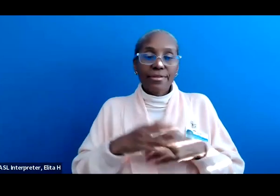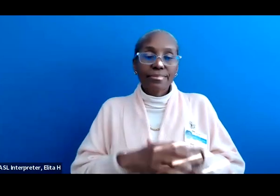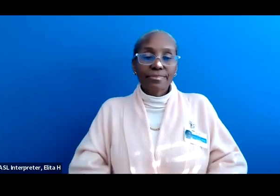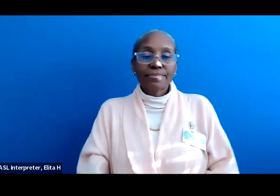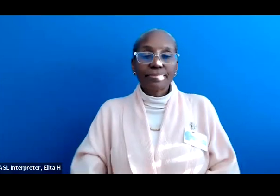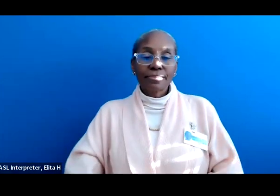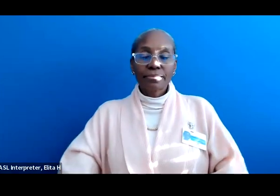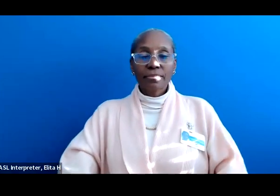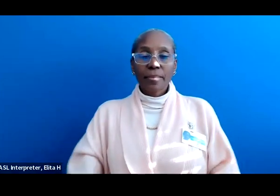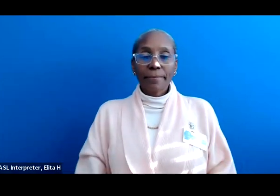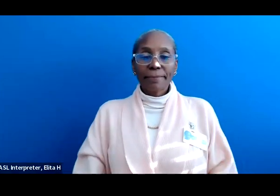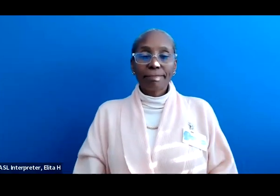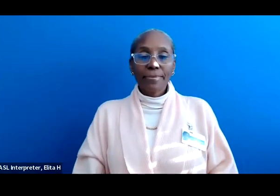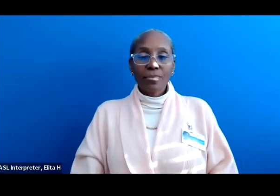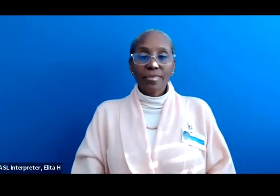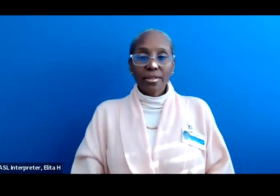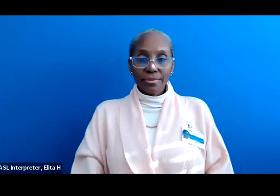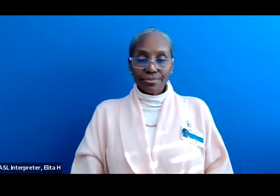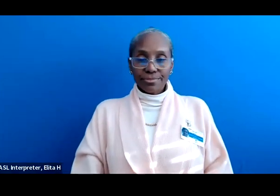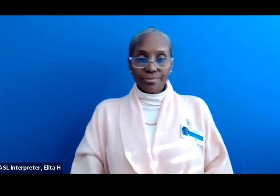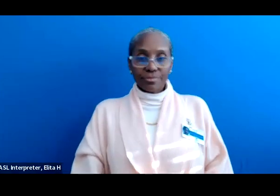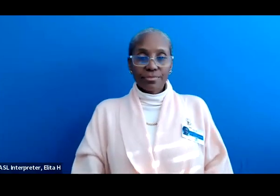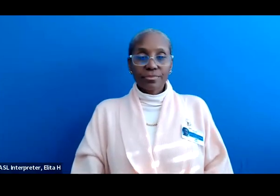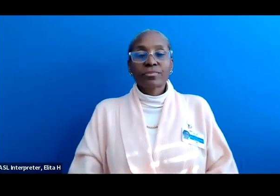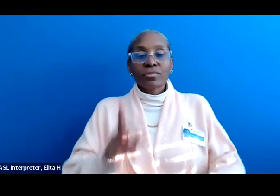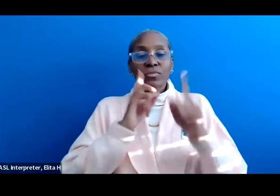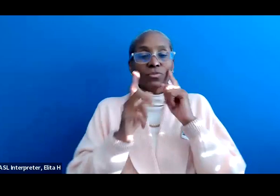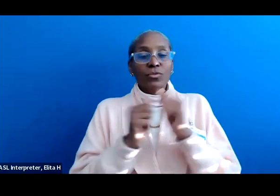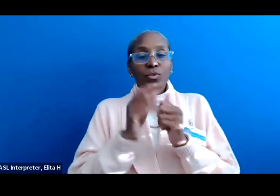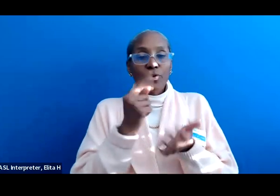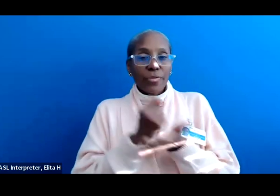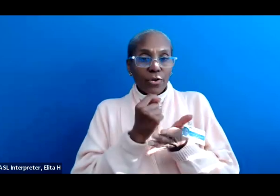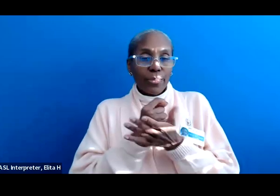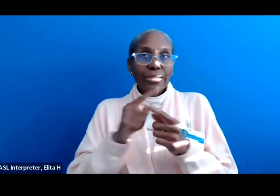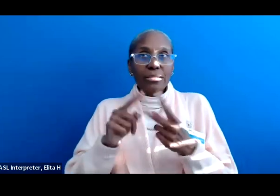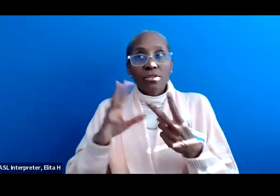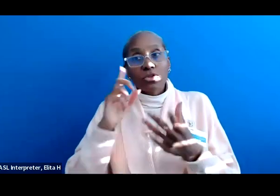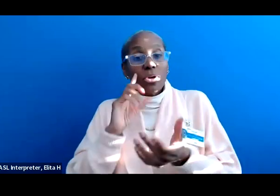Talk with your therapist or your husband's physician to see which